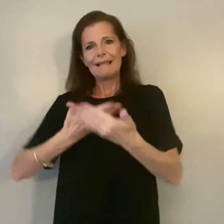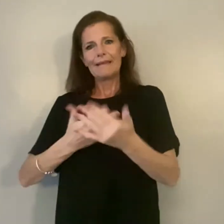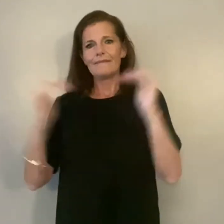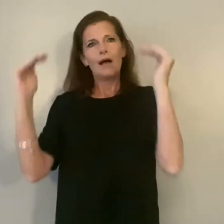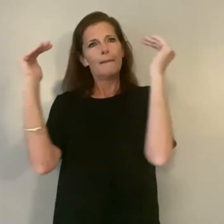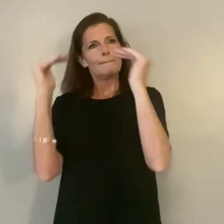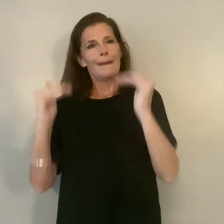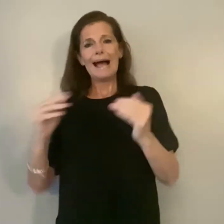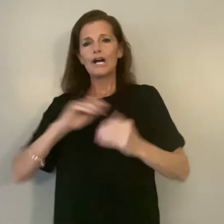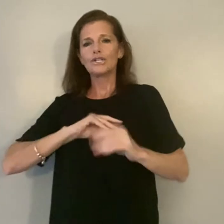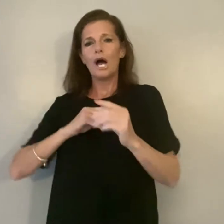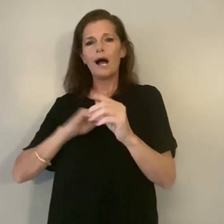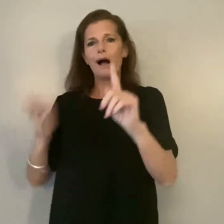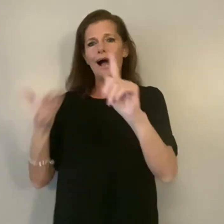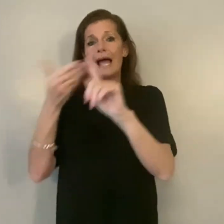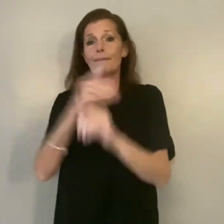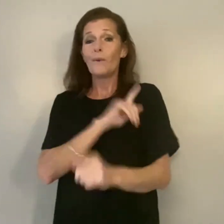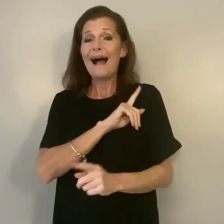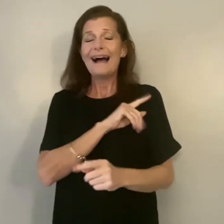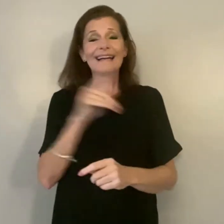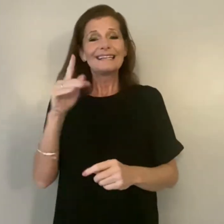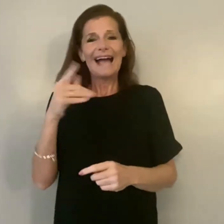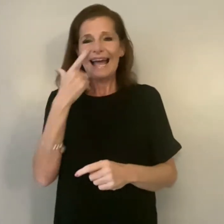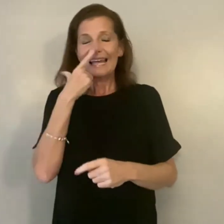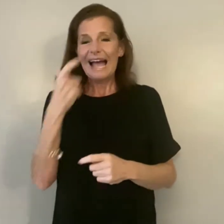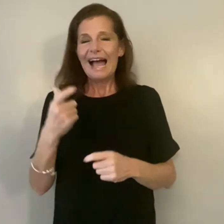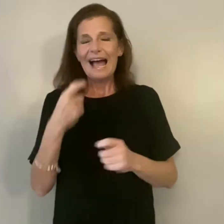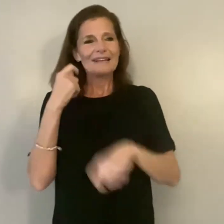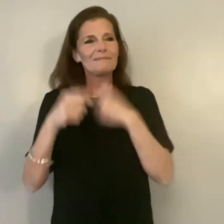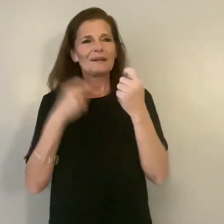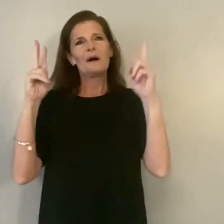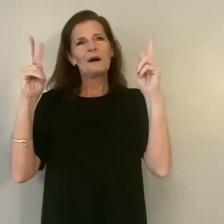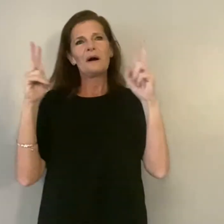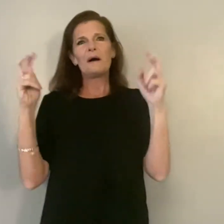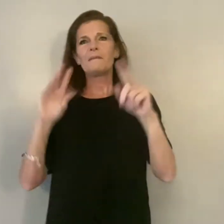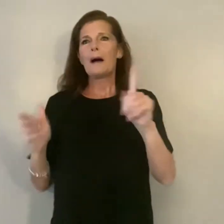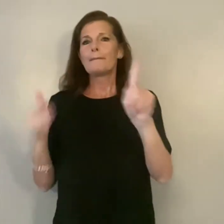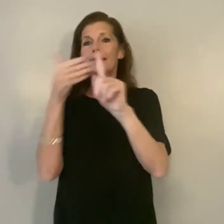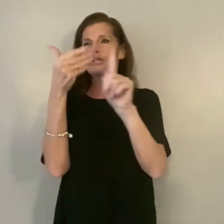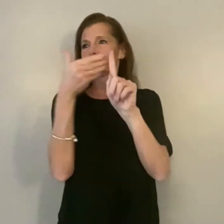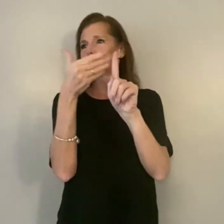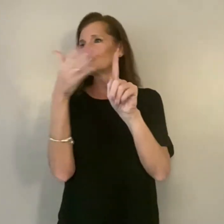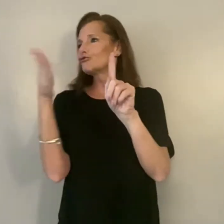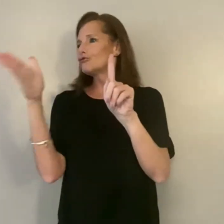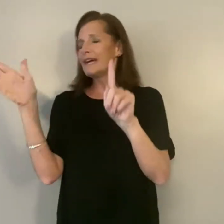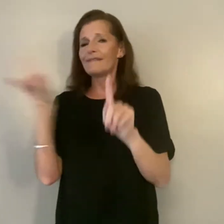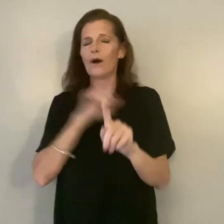delivering against that purpose 'cause it's quite easy sometimes to have what people describe as mission drift